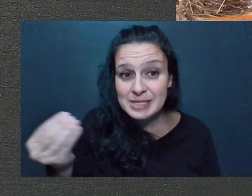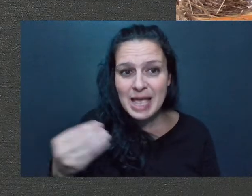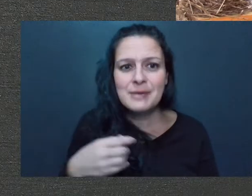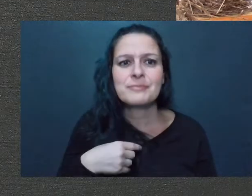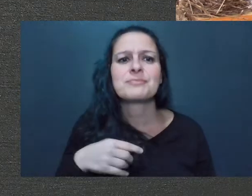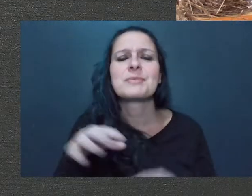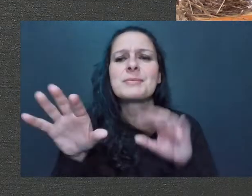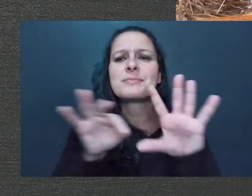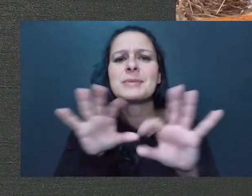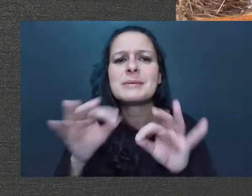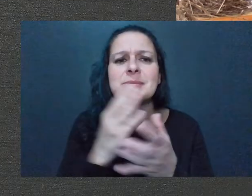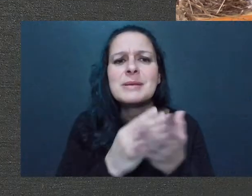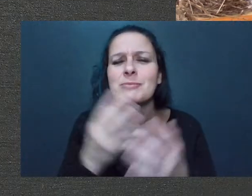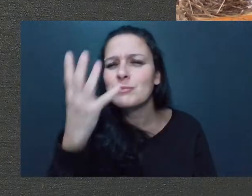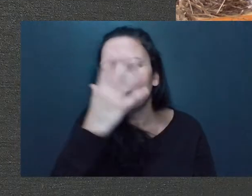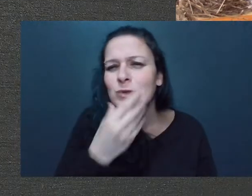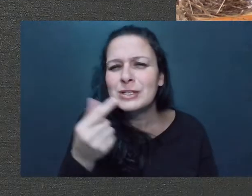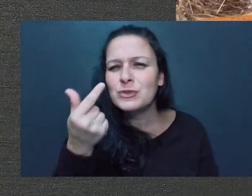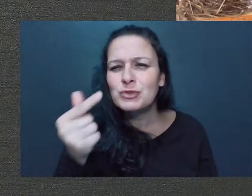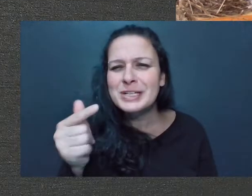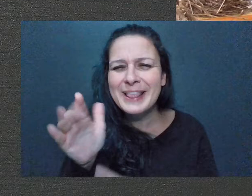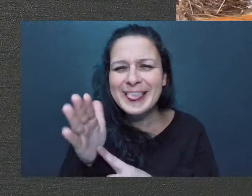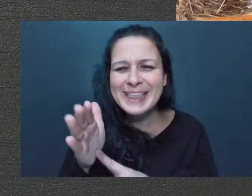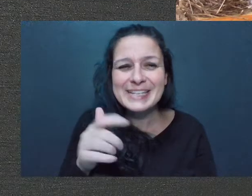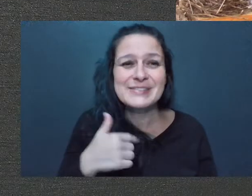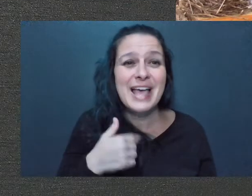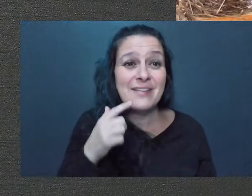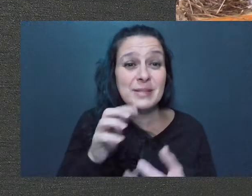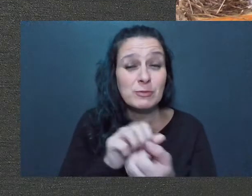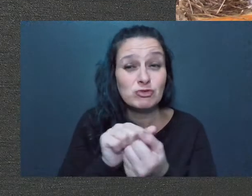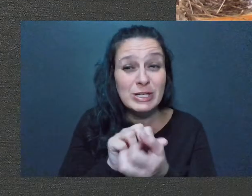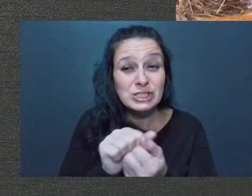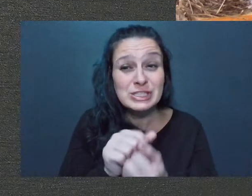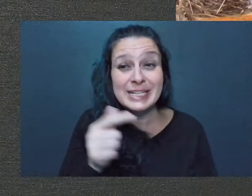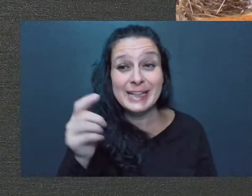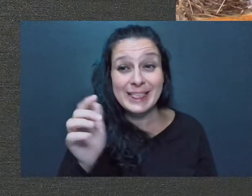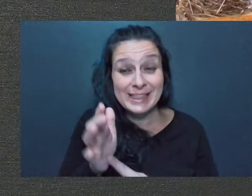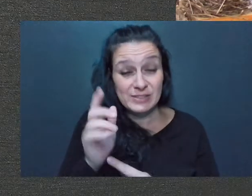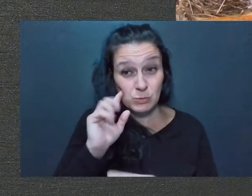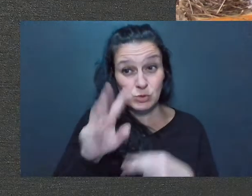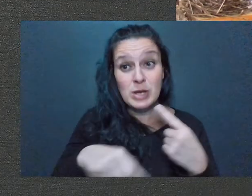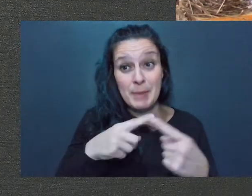I grabbed some pretty green leaves. I got some crunchy leaves like we talked about